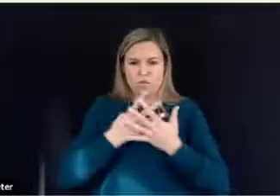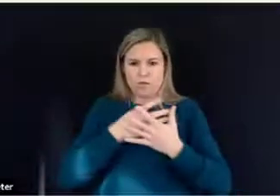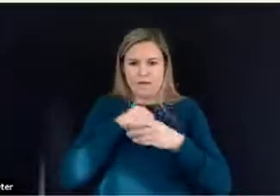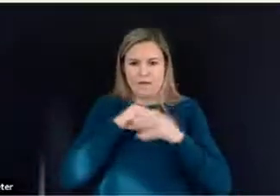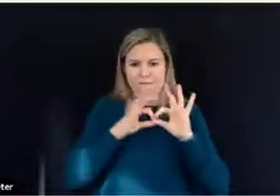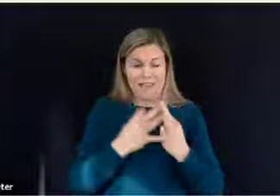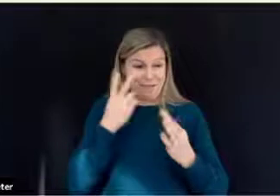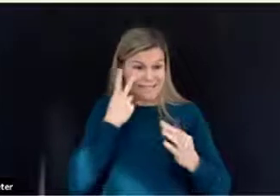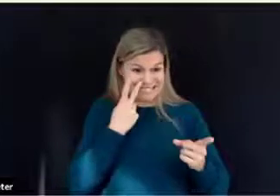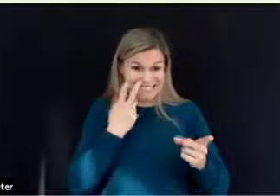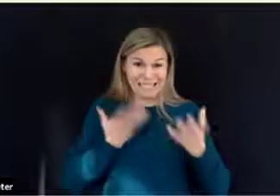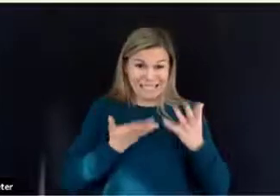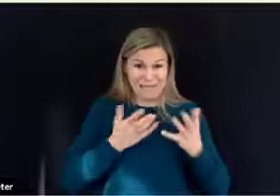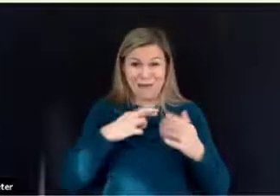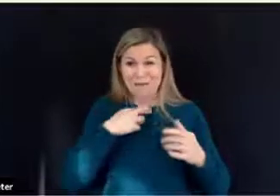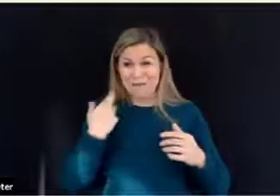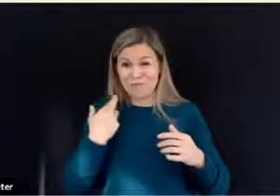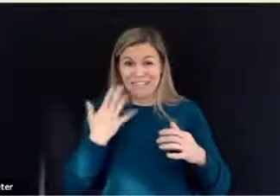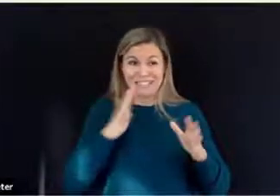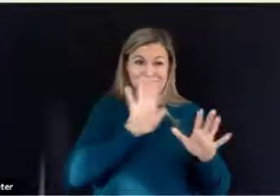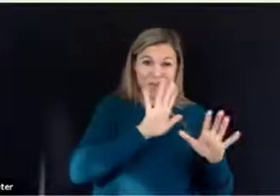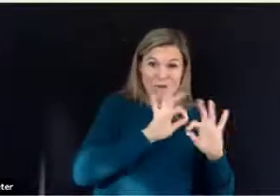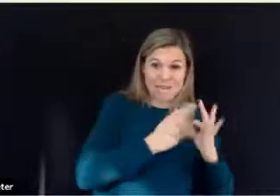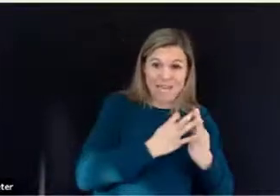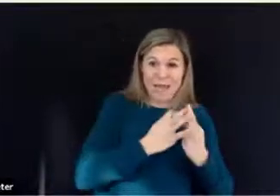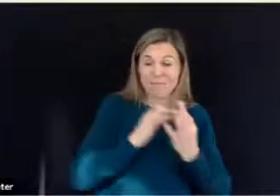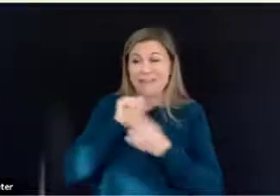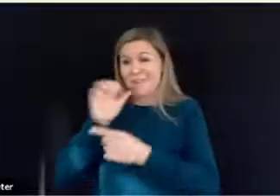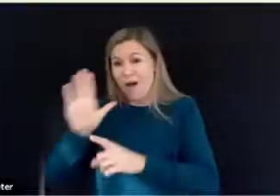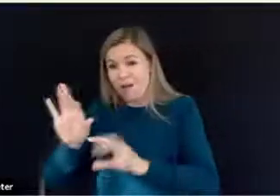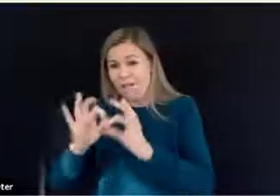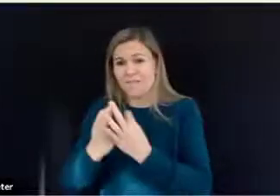so that they could make the best decisions for building their families.